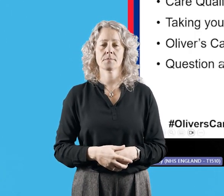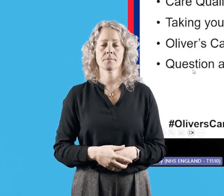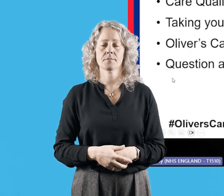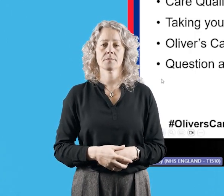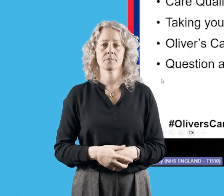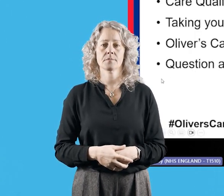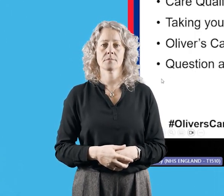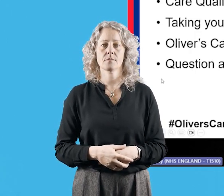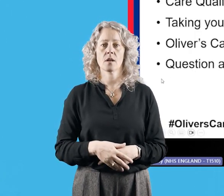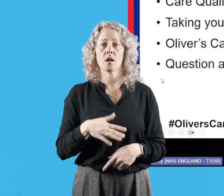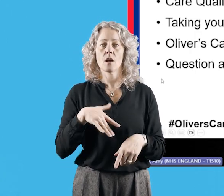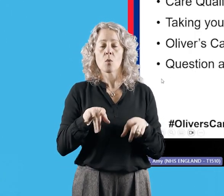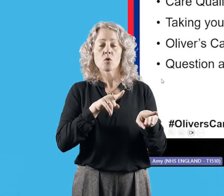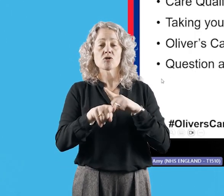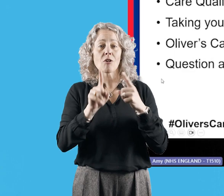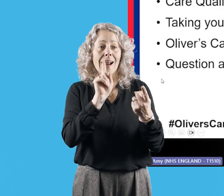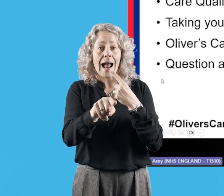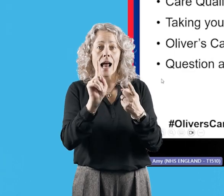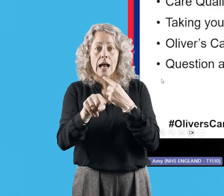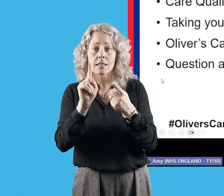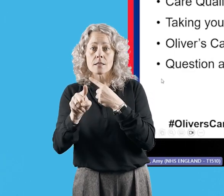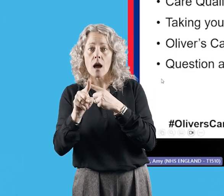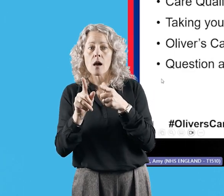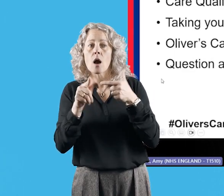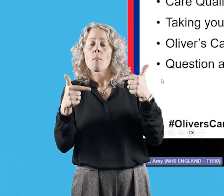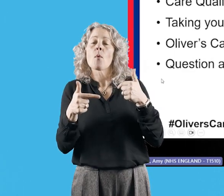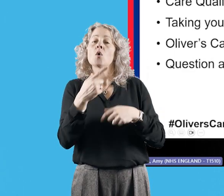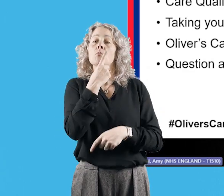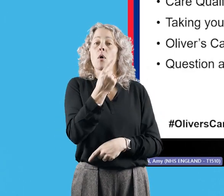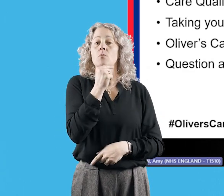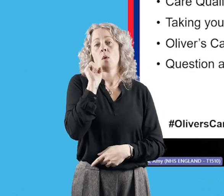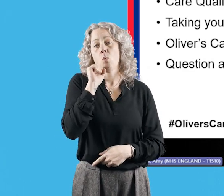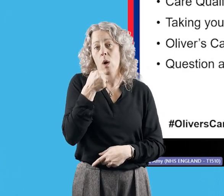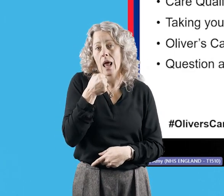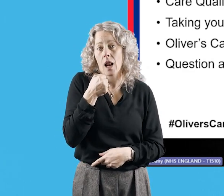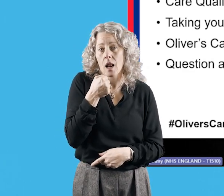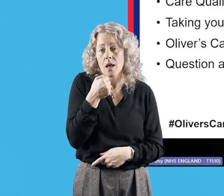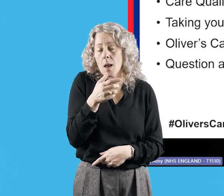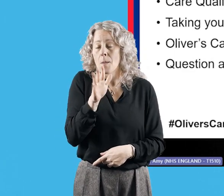We will answer as many as possible during the presentation but we may need to